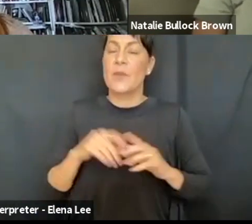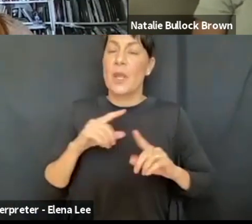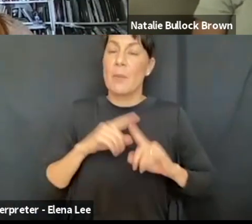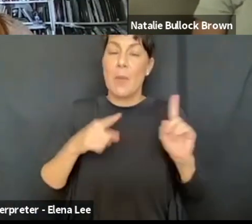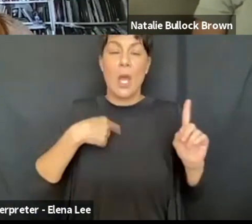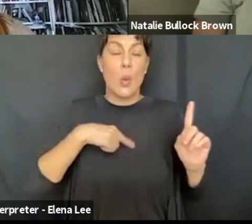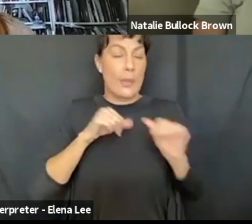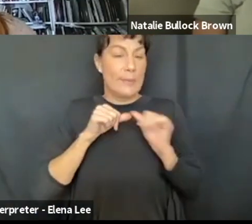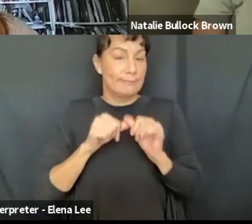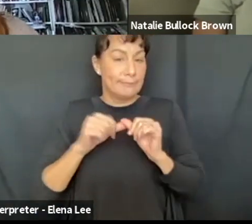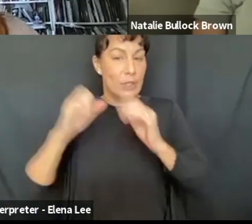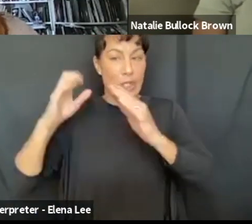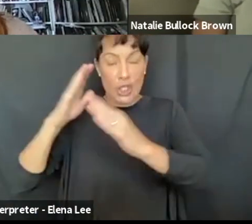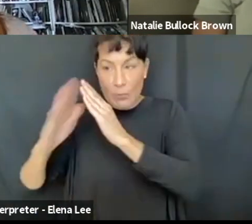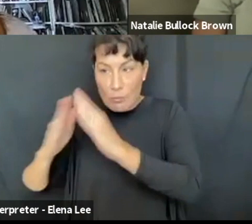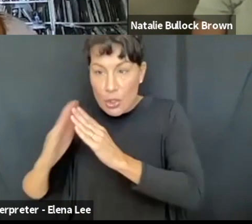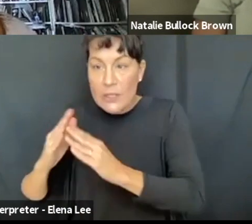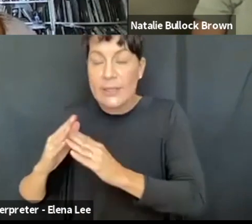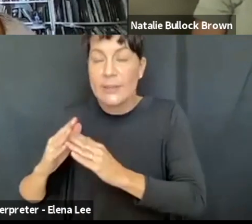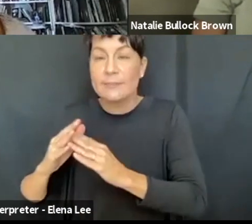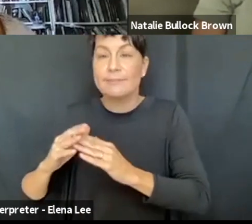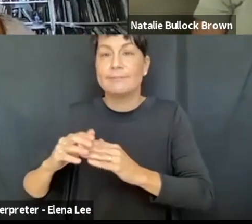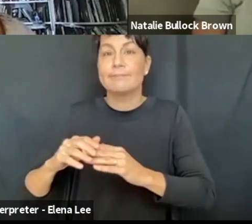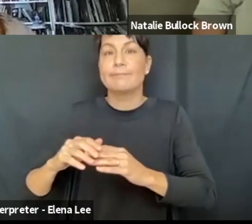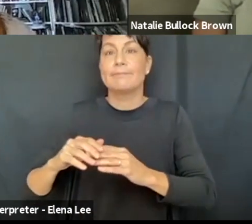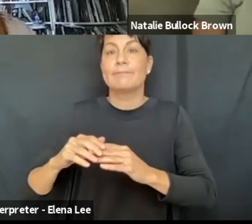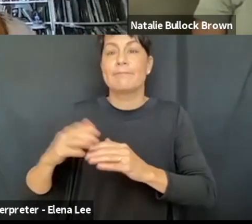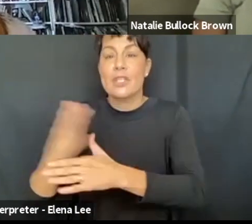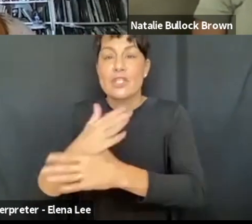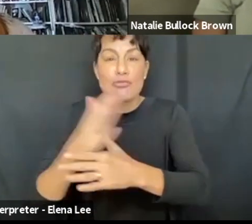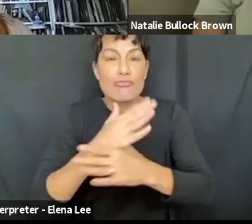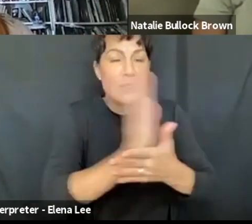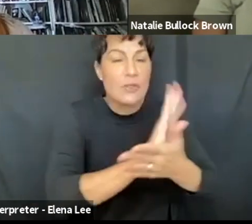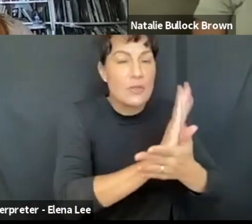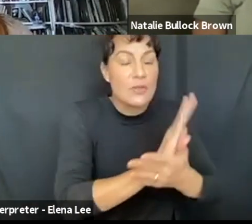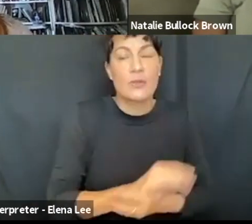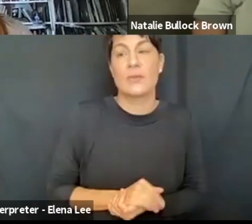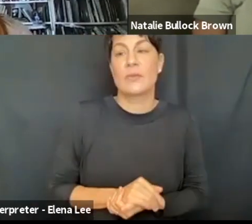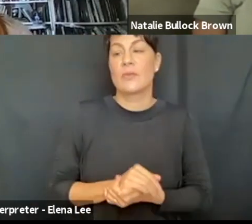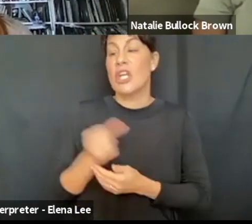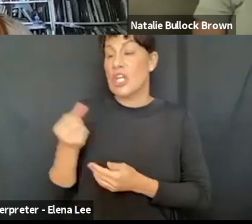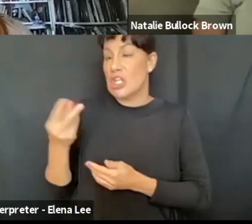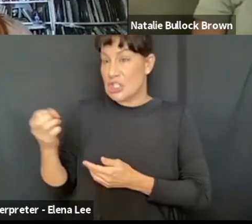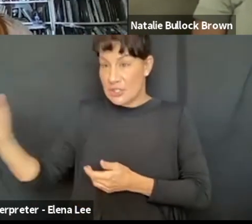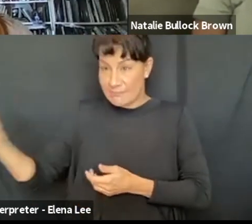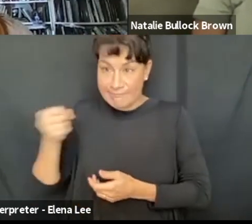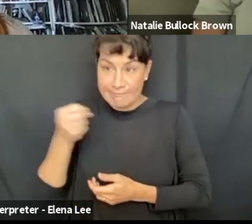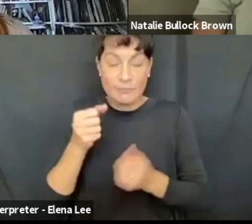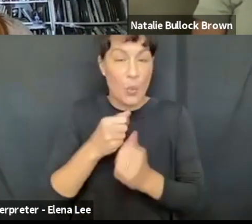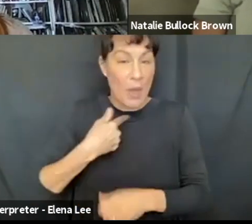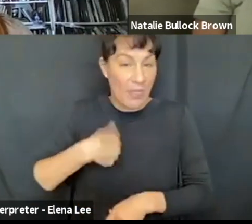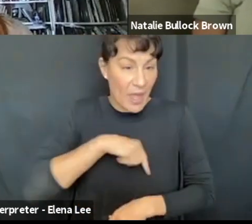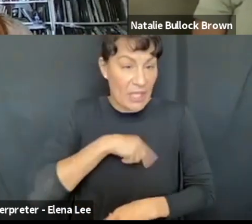We brought her along. She met Dolores Huerta, laws were changed and she survived.